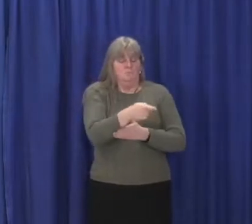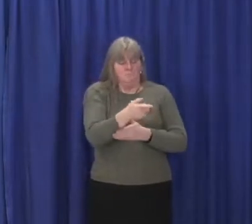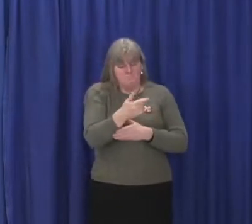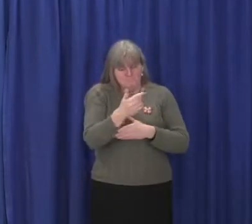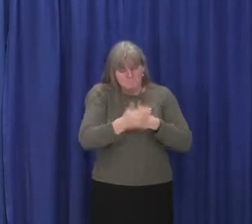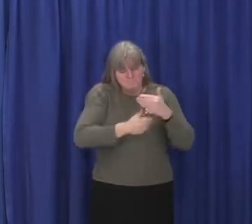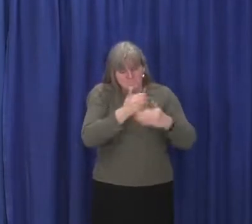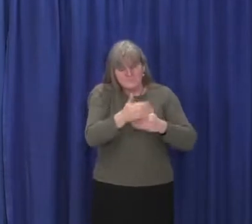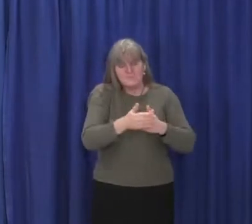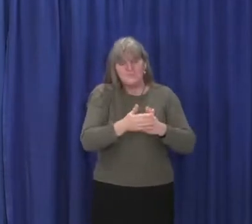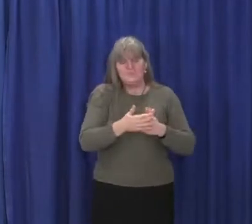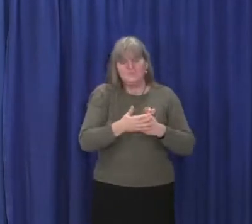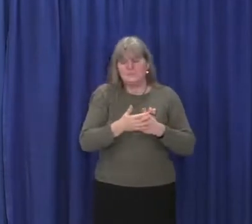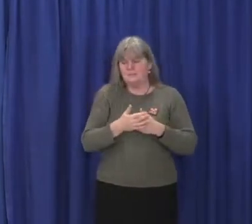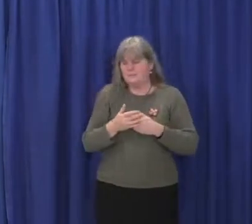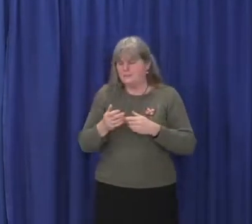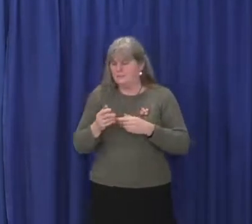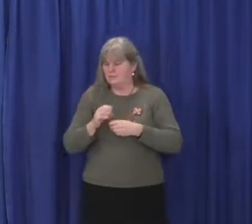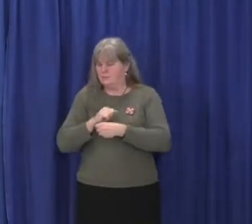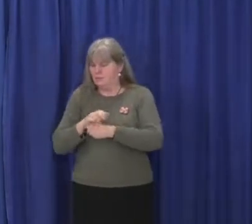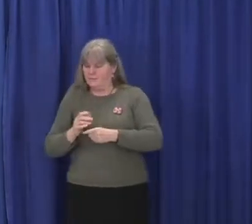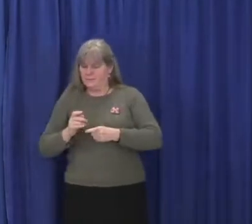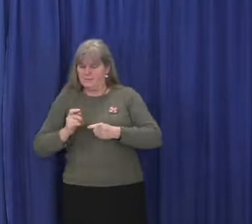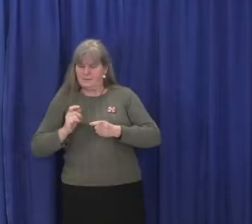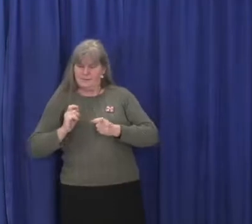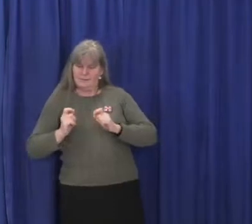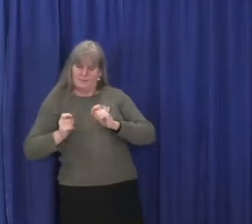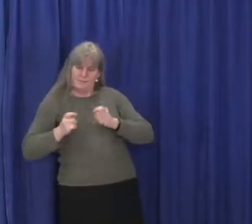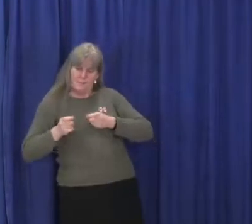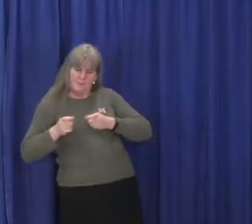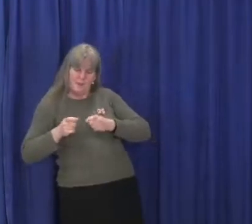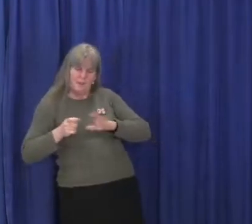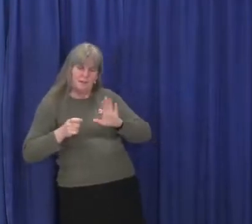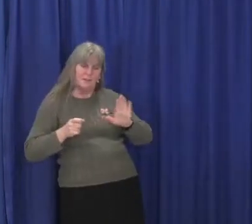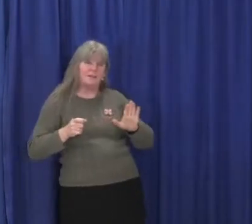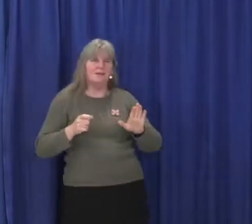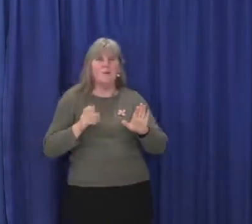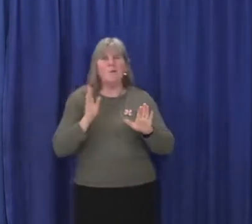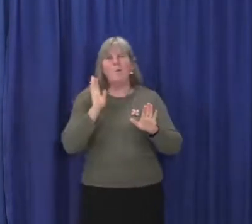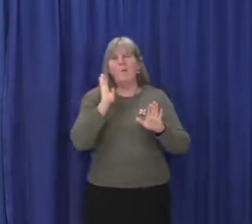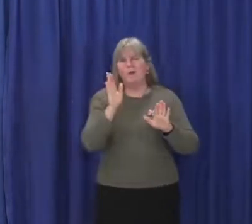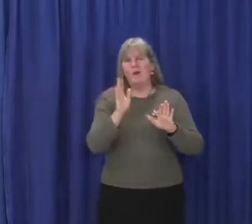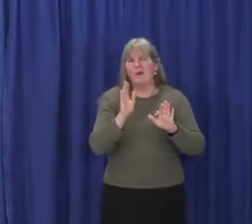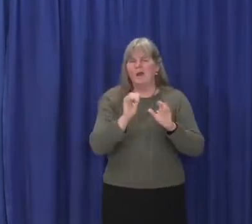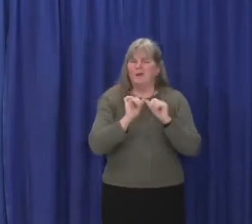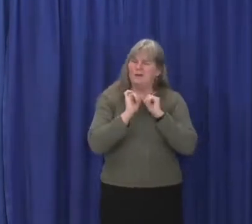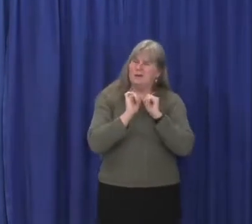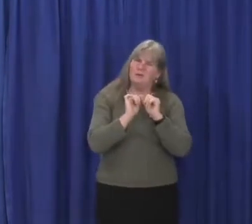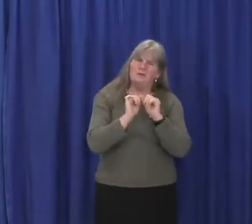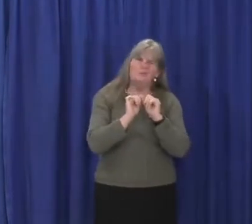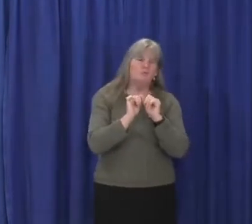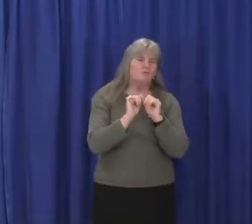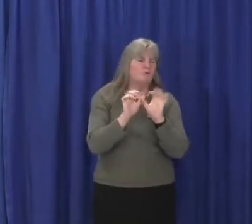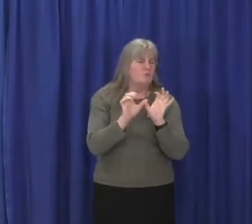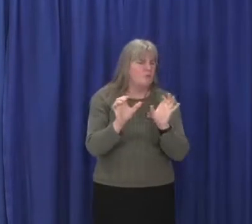of managing the pandemic, I want to remind Yukoners, we will continue to do everything we can to keep our schools